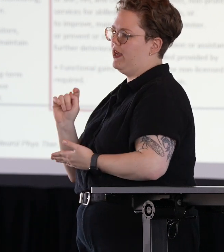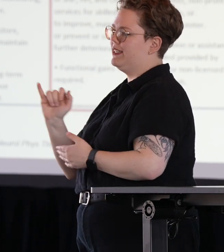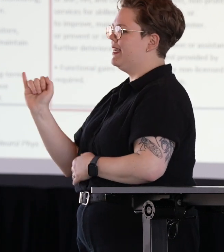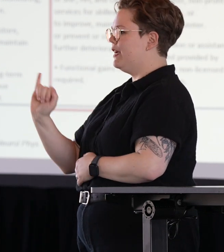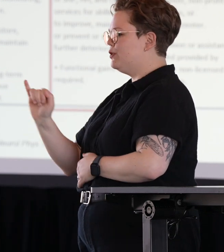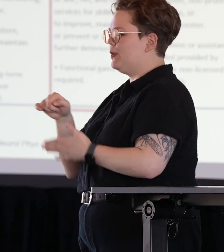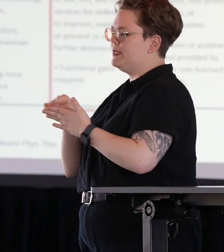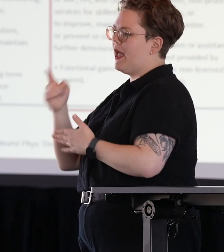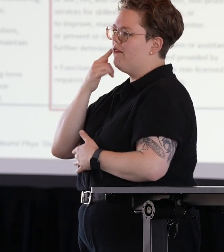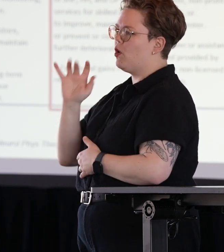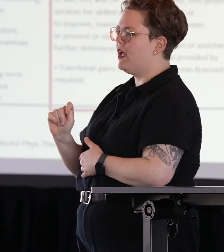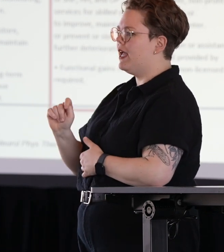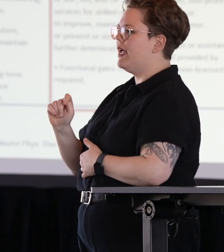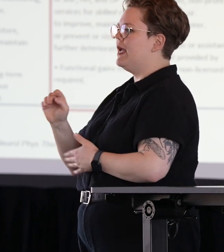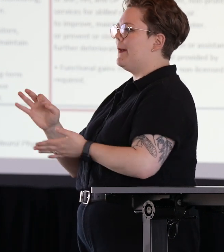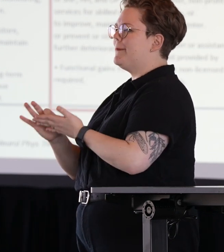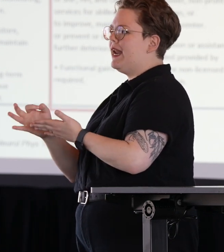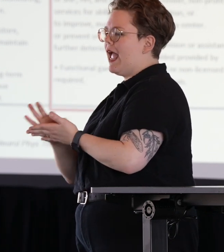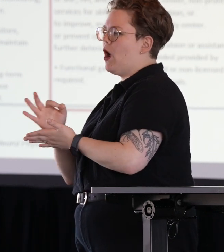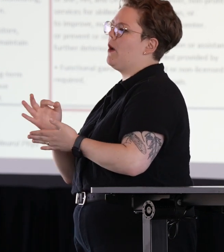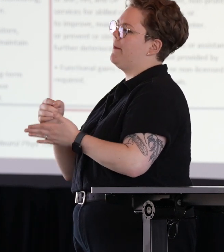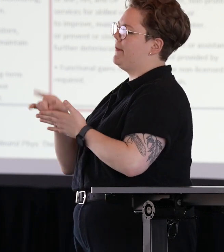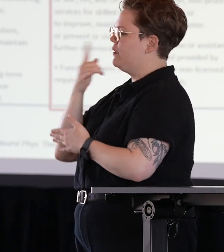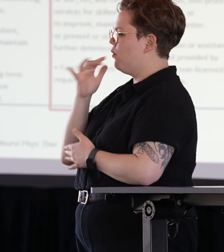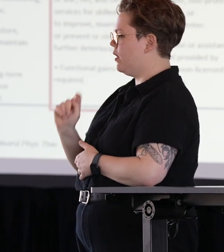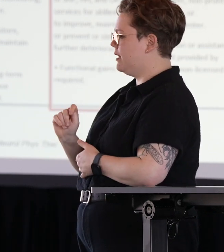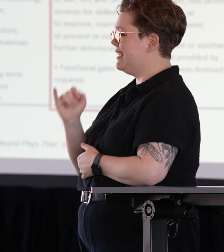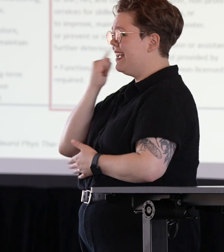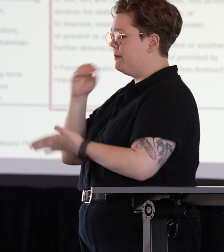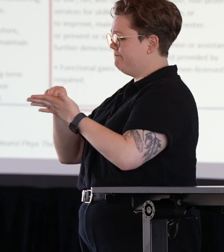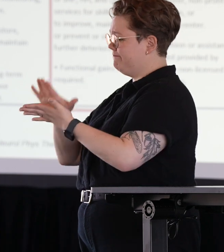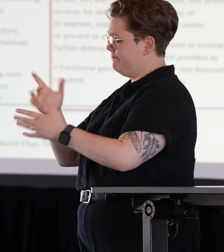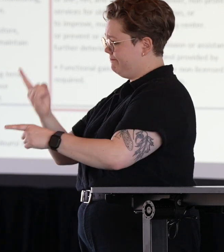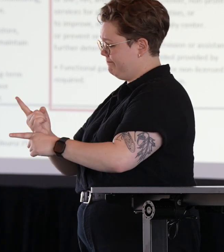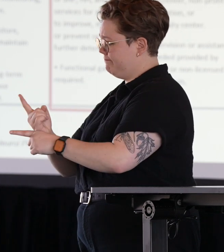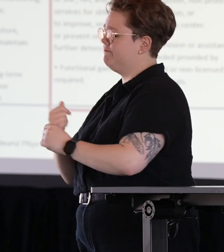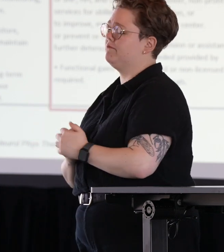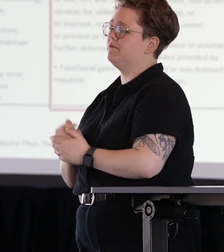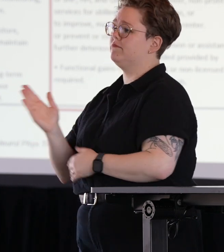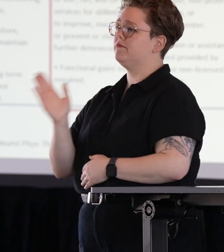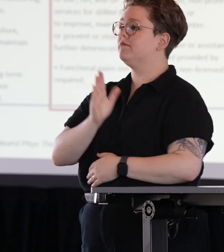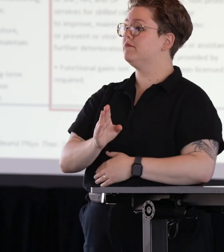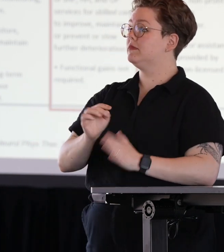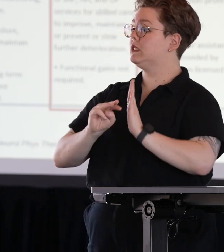pay fair. Medicare is going to pay for if you document right and it's truly justifiable. Okay, model four is a self pay